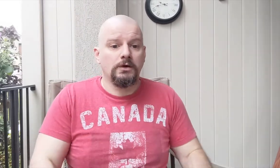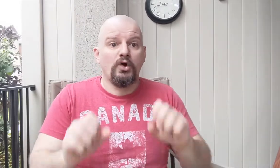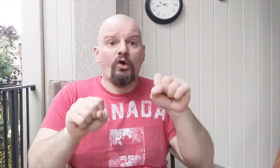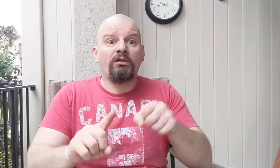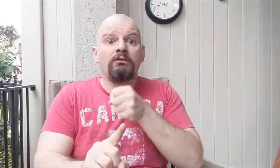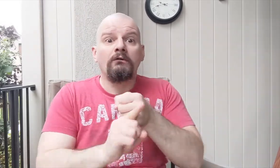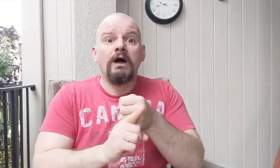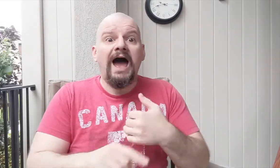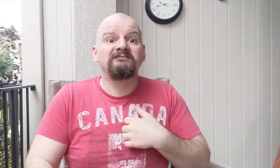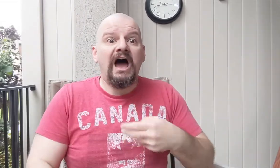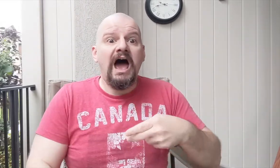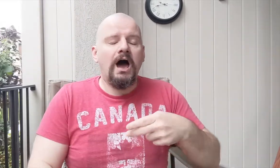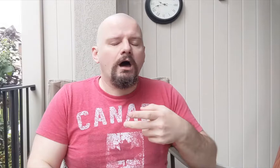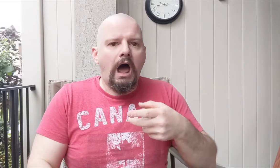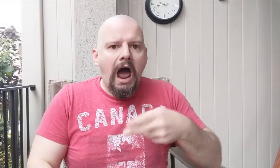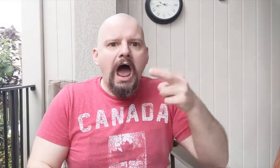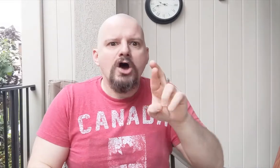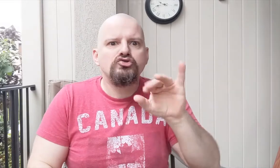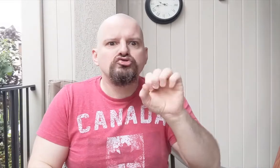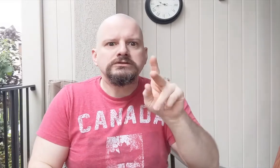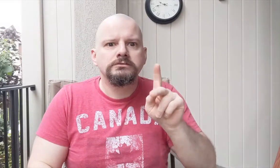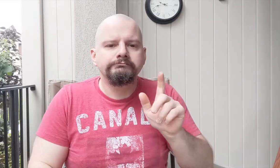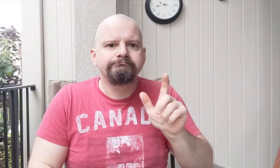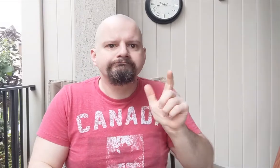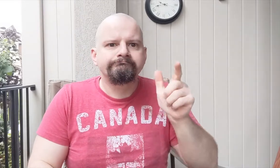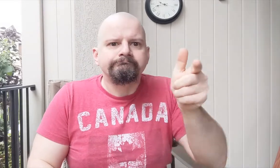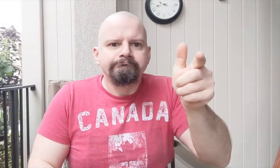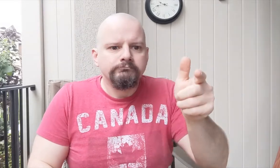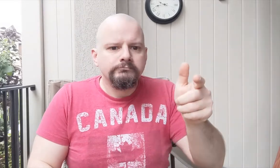Someone could encounter a high-risk health later on.